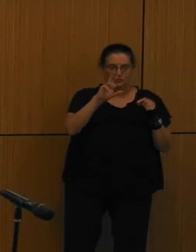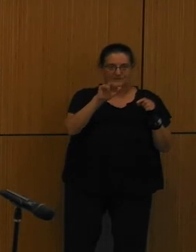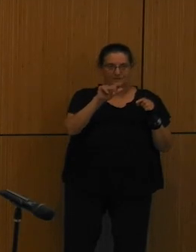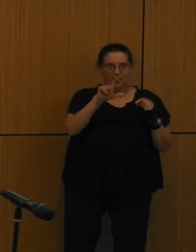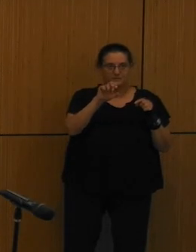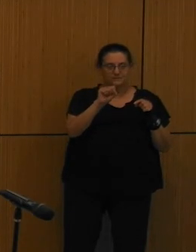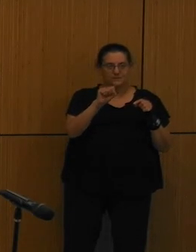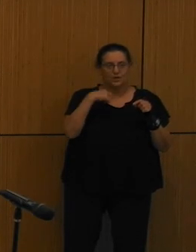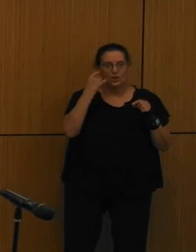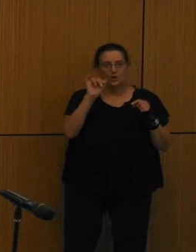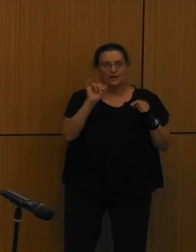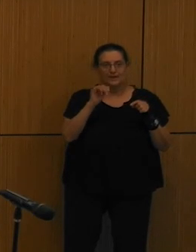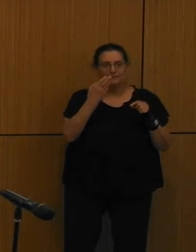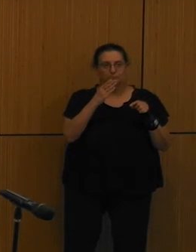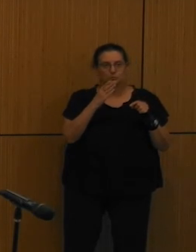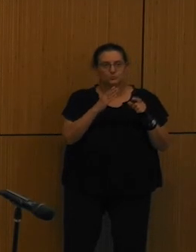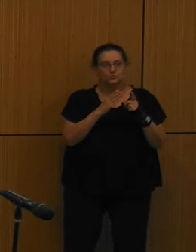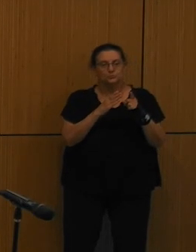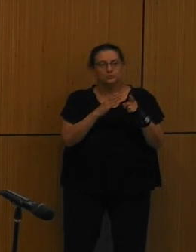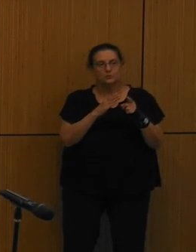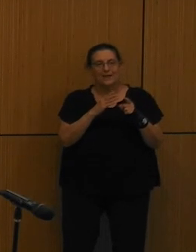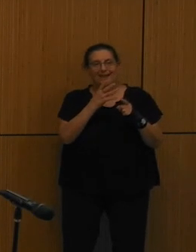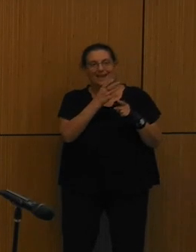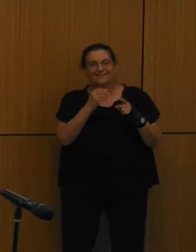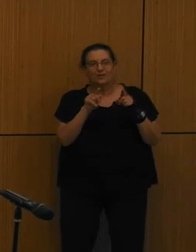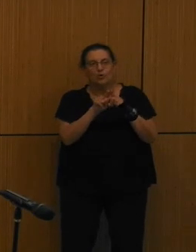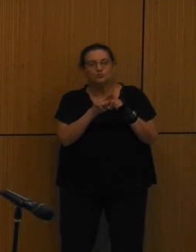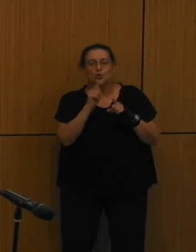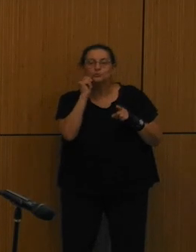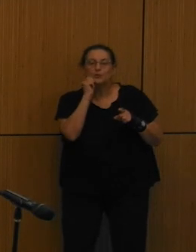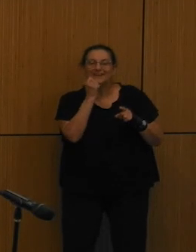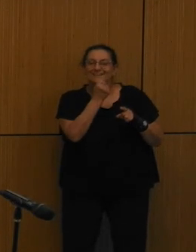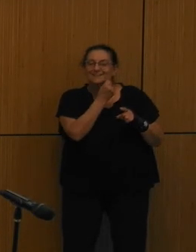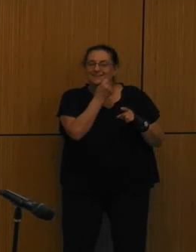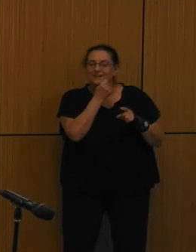And those are, those are, twins, twin crystals that have grown together.